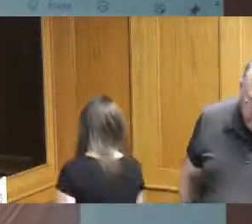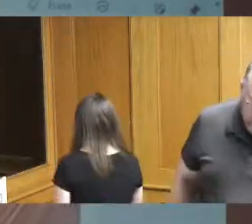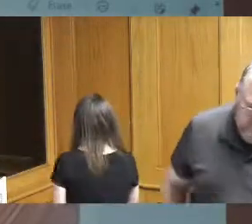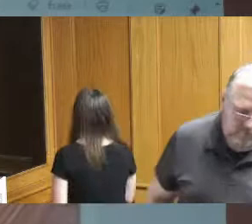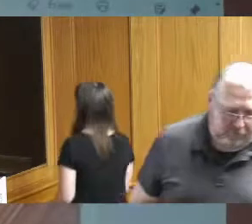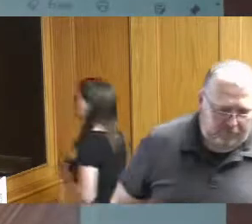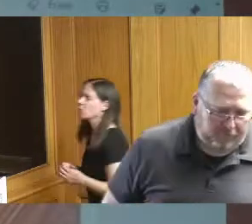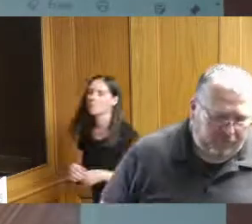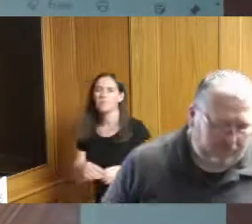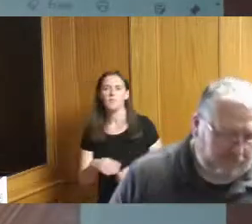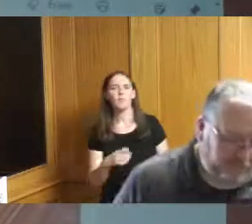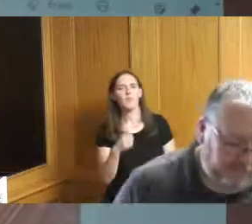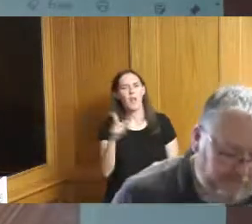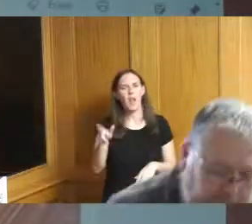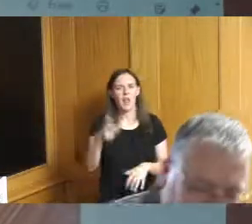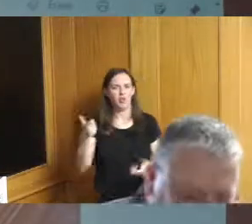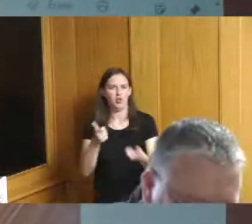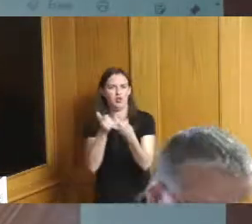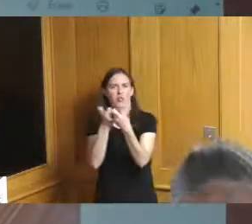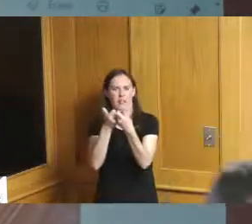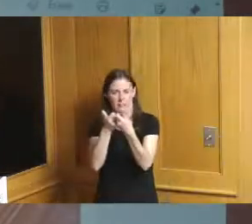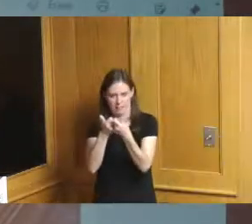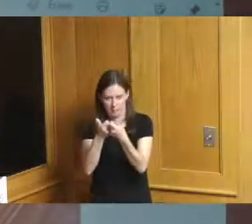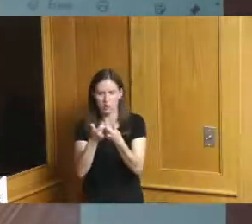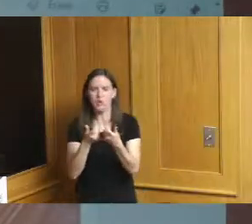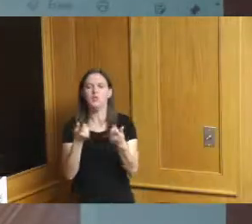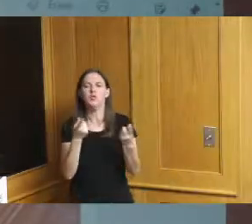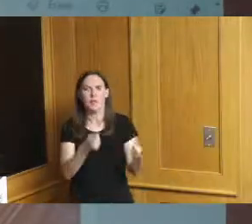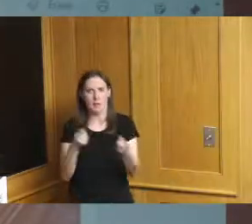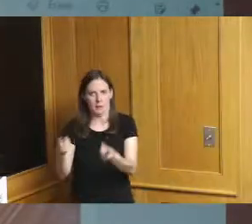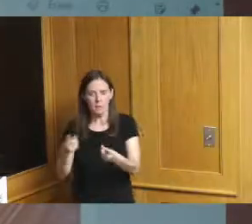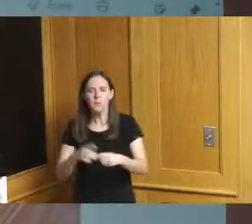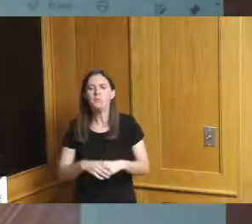I'm sorry one of the other challenges that we've had through this is what parents have done